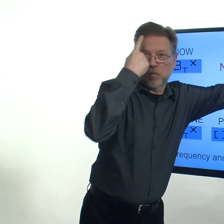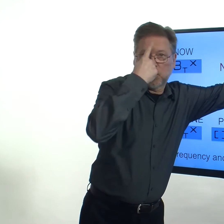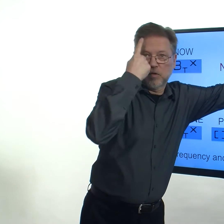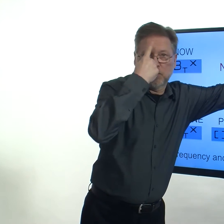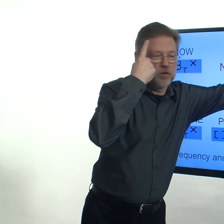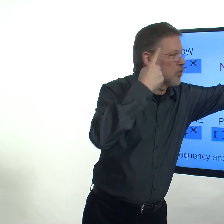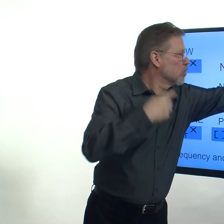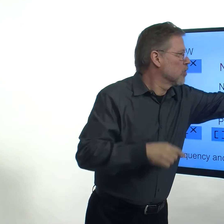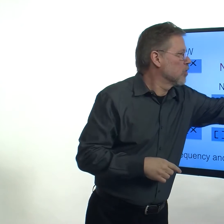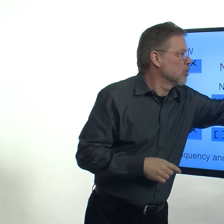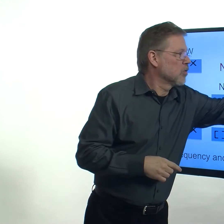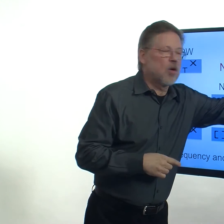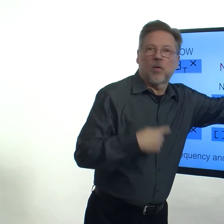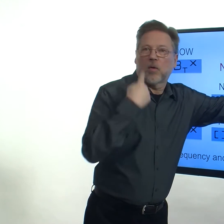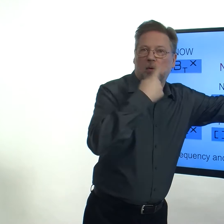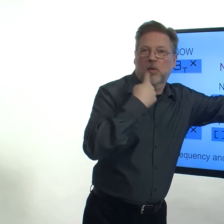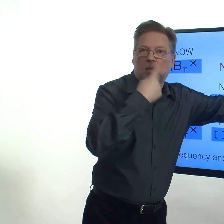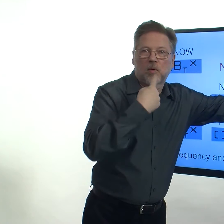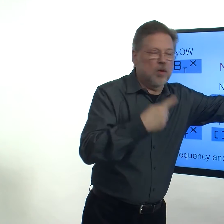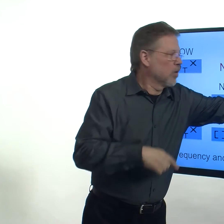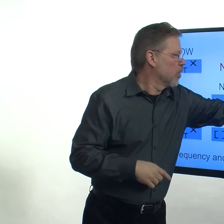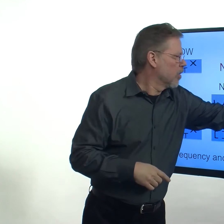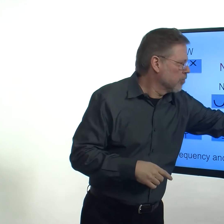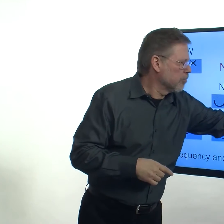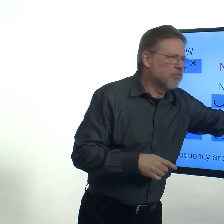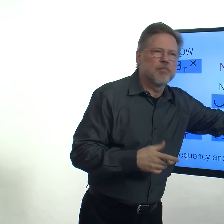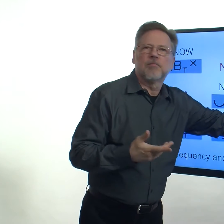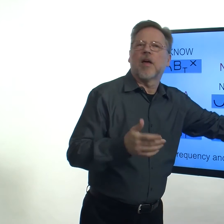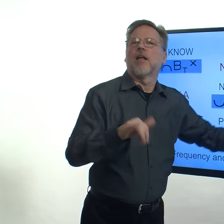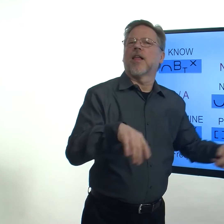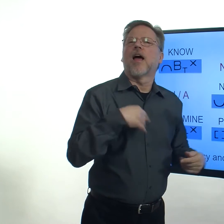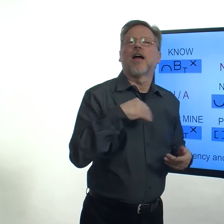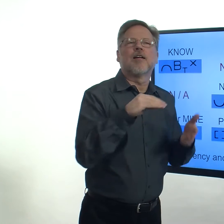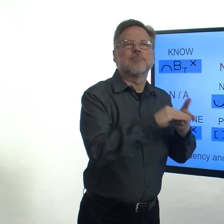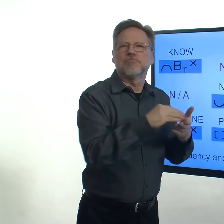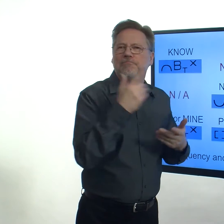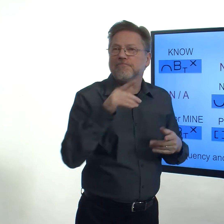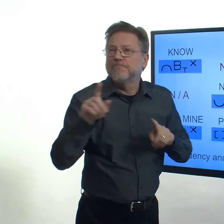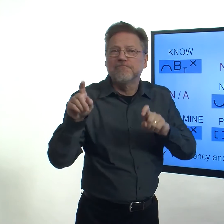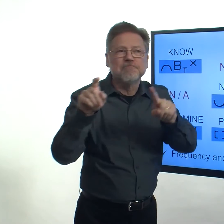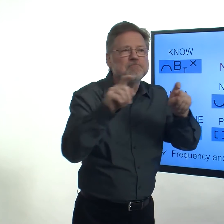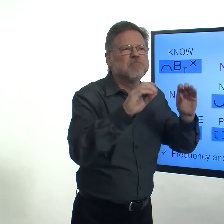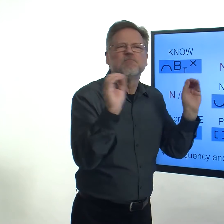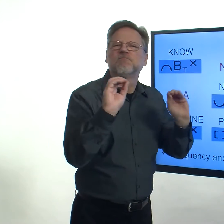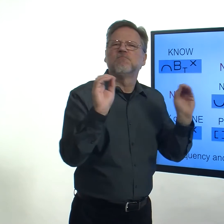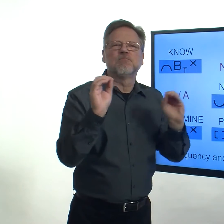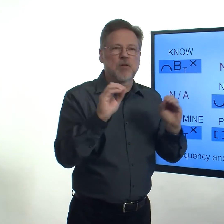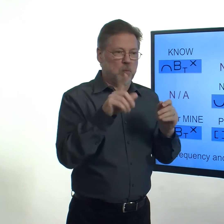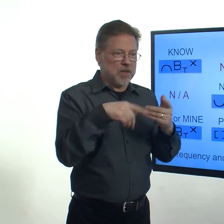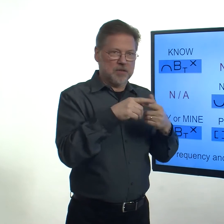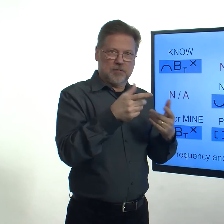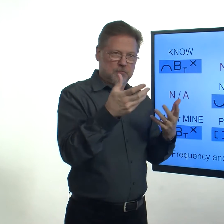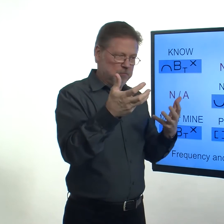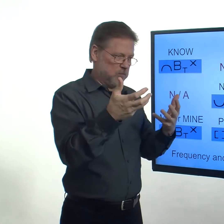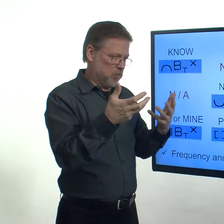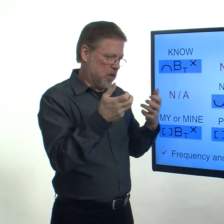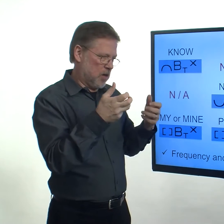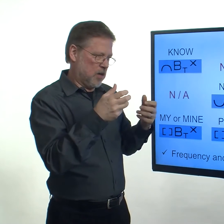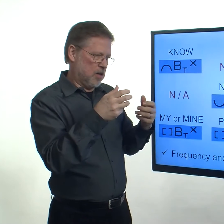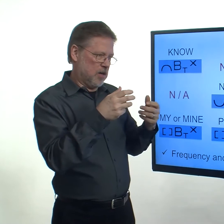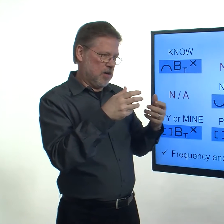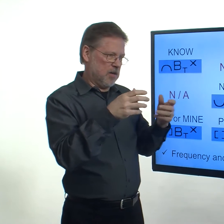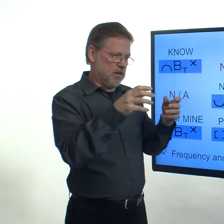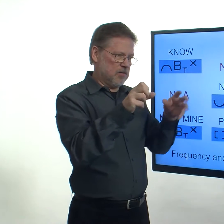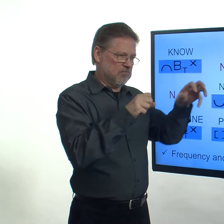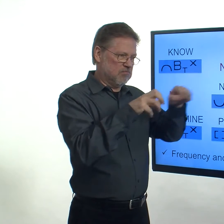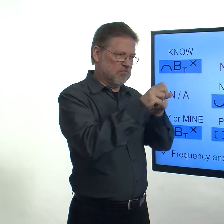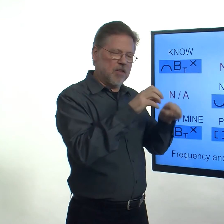as in (WONDER) and (WHO). I put N/A in cells for which no sign exists with that pattern.